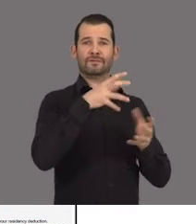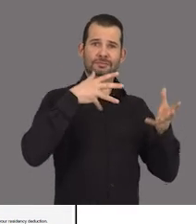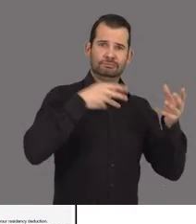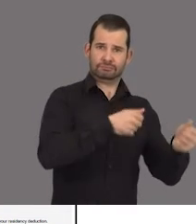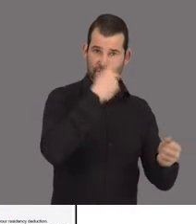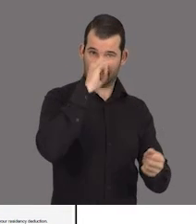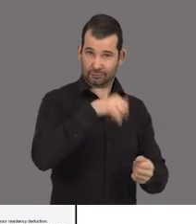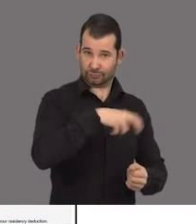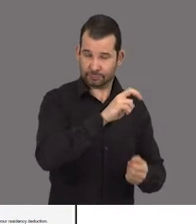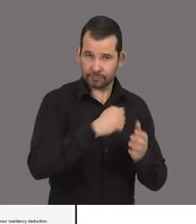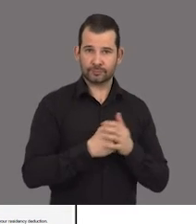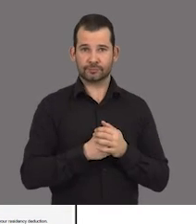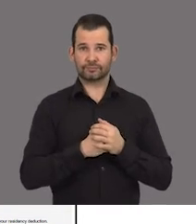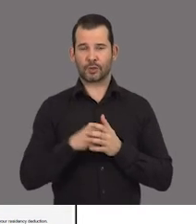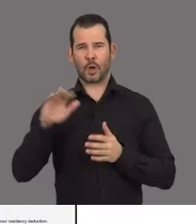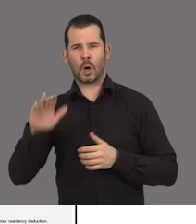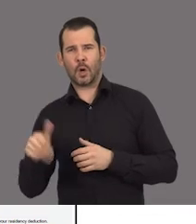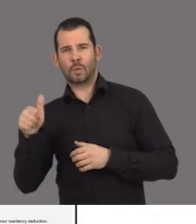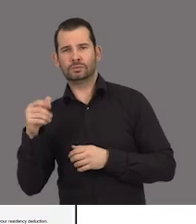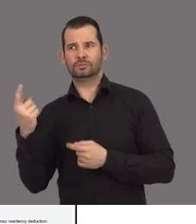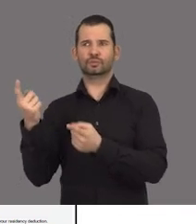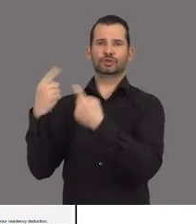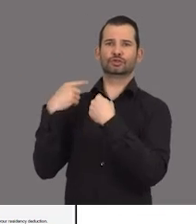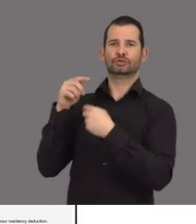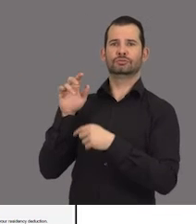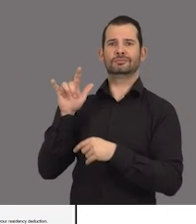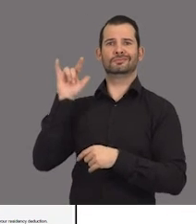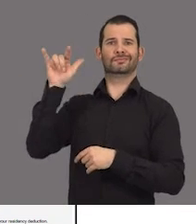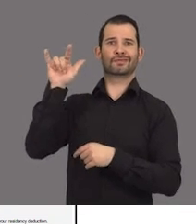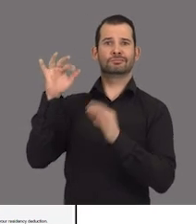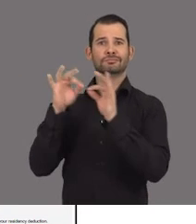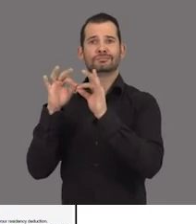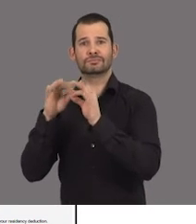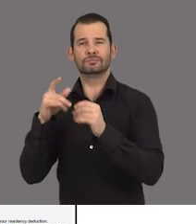the lowest return airfare, which refers to the cost of the cheapest